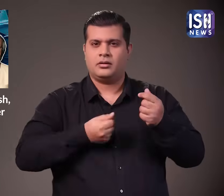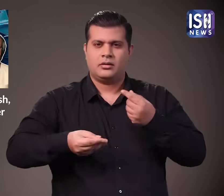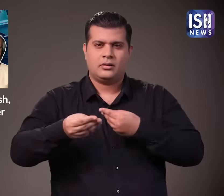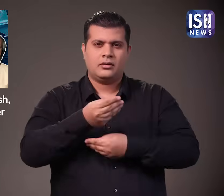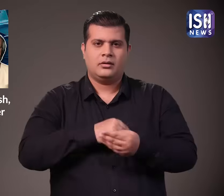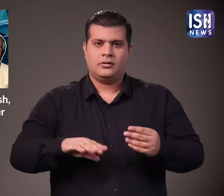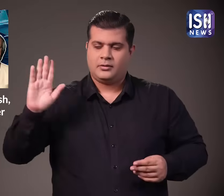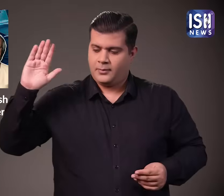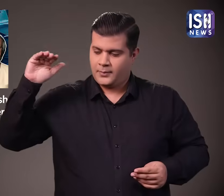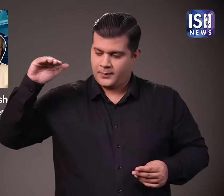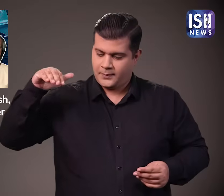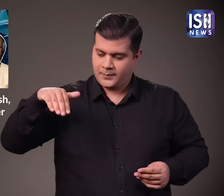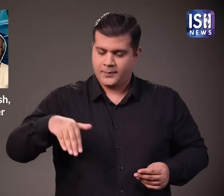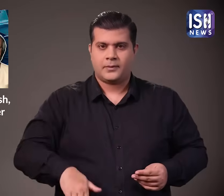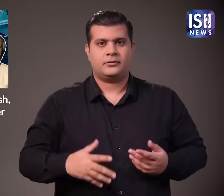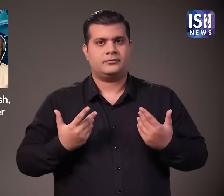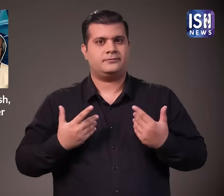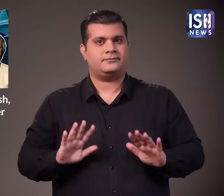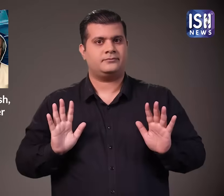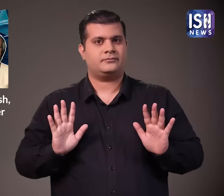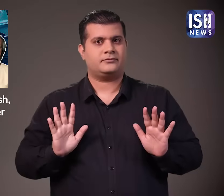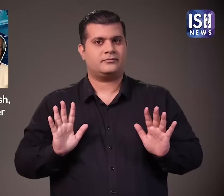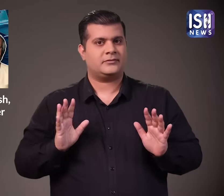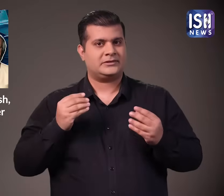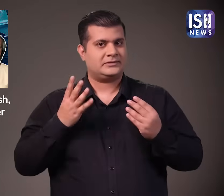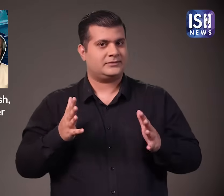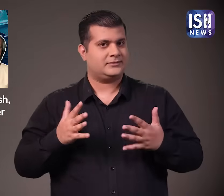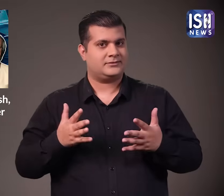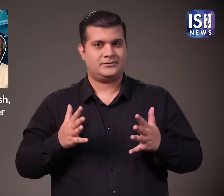Now, it's economy will suffer massive downfall. This won't be easy!